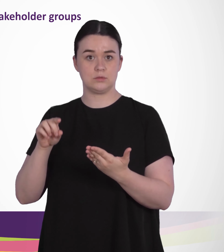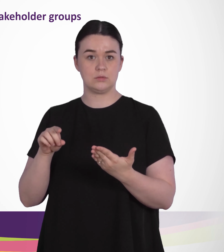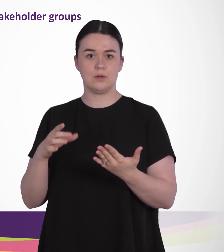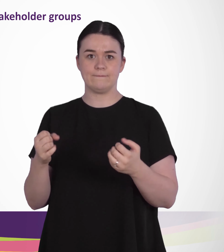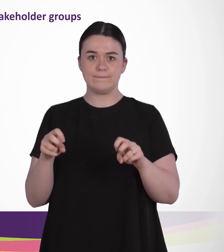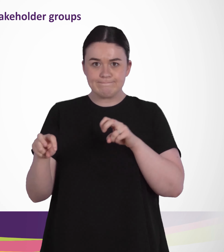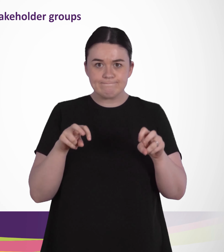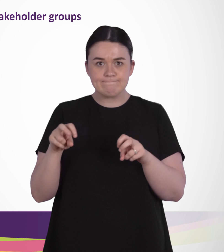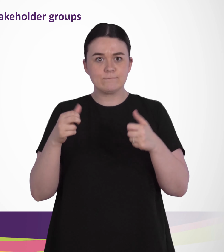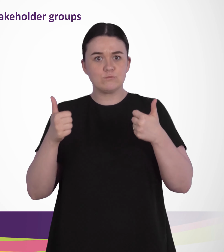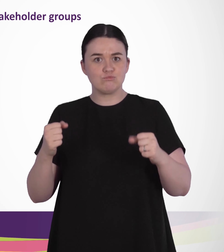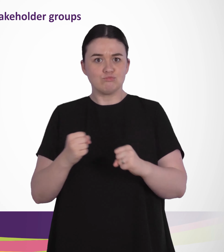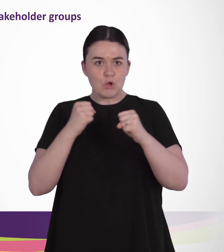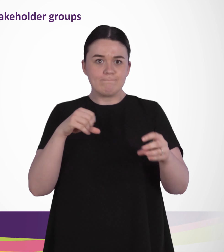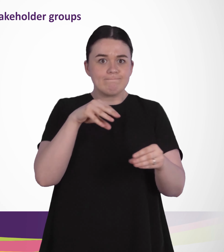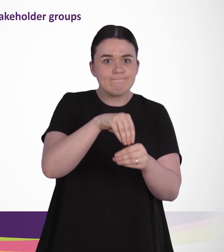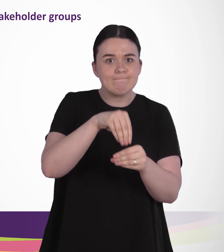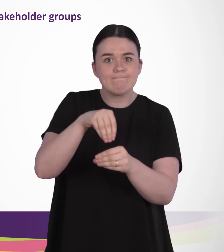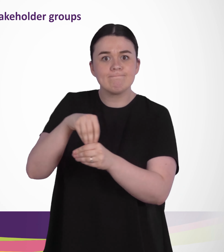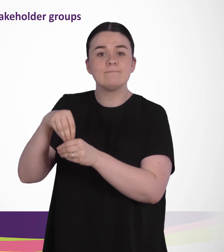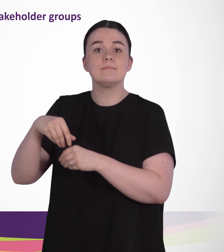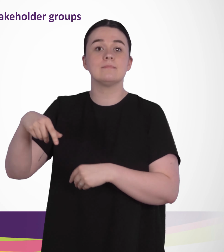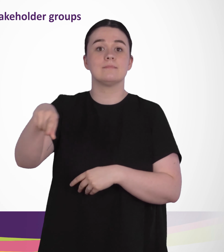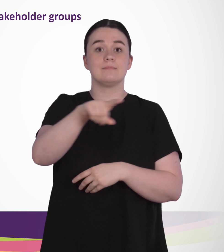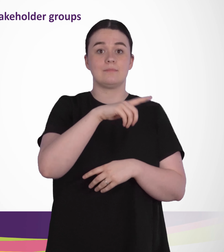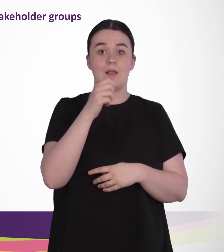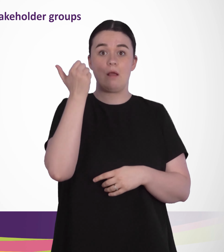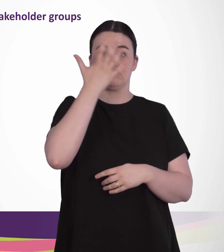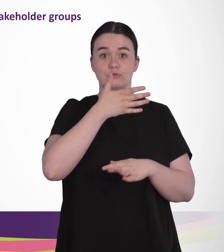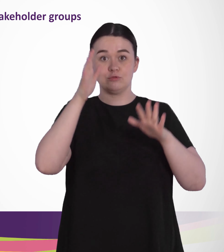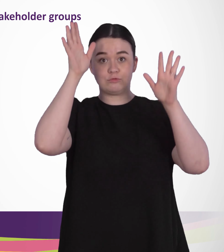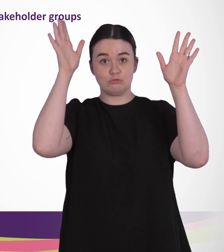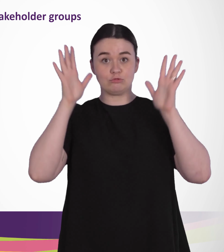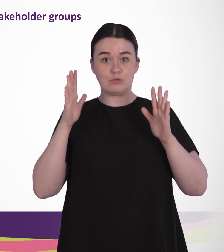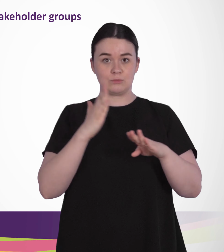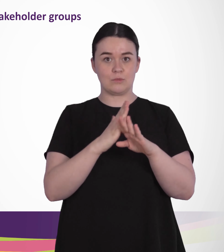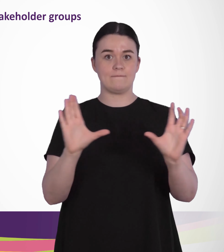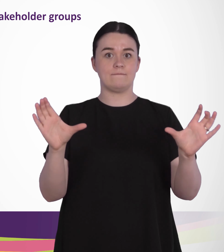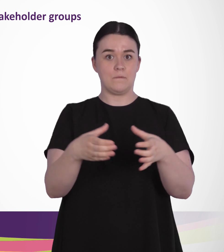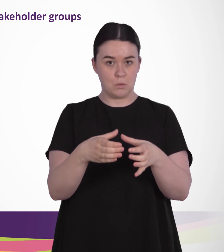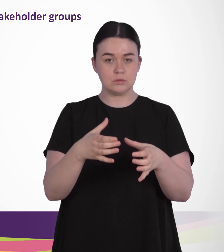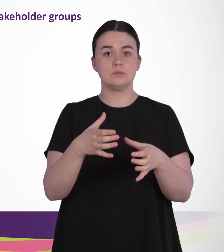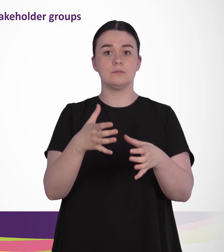actively growing the Aboriginal and Torres Strait Islander workforce so